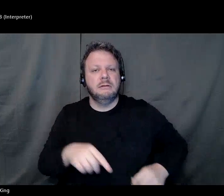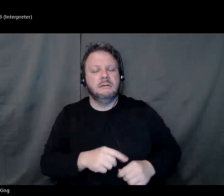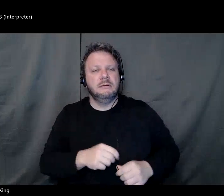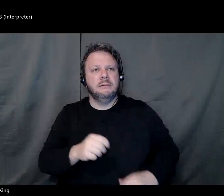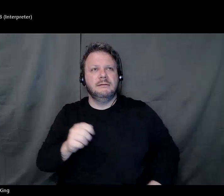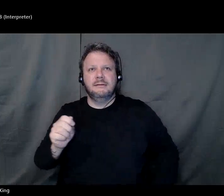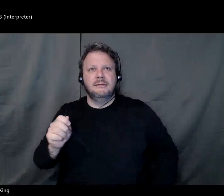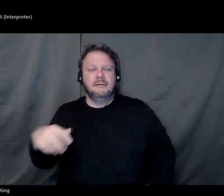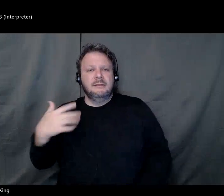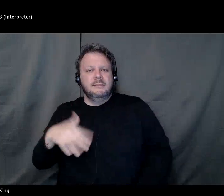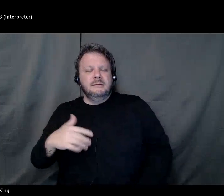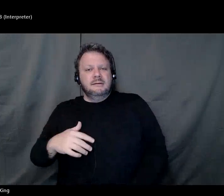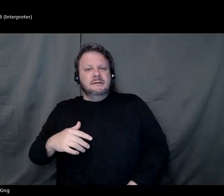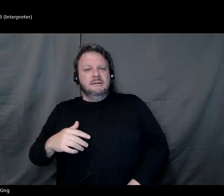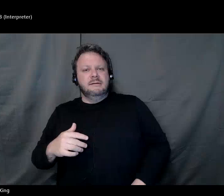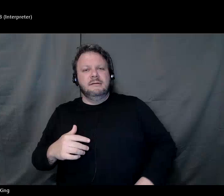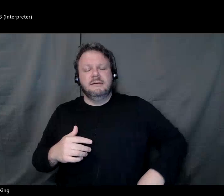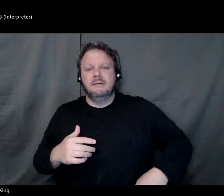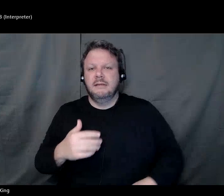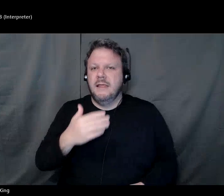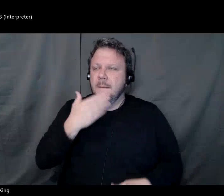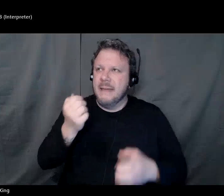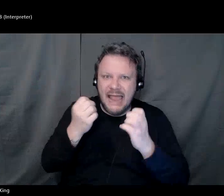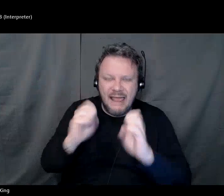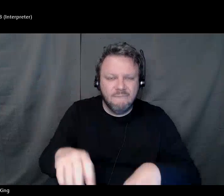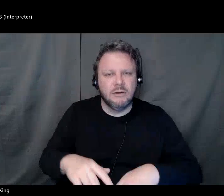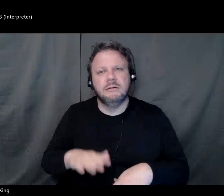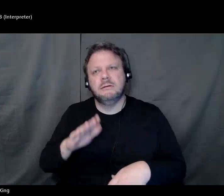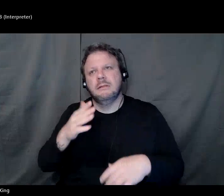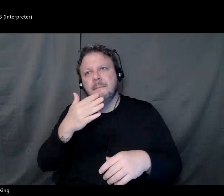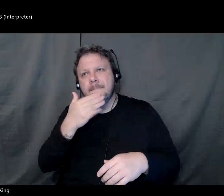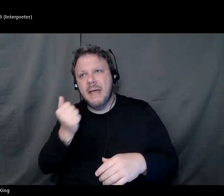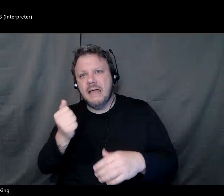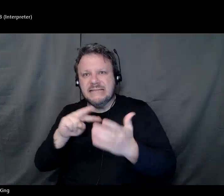Despite best efforts, despite best intentions.